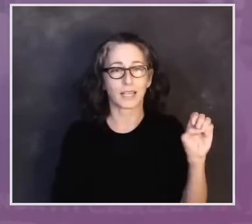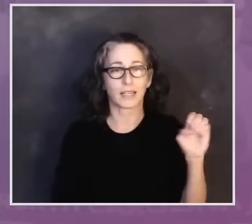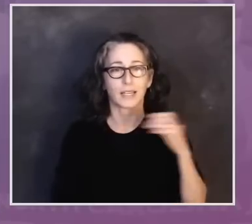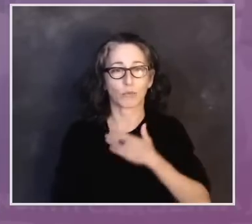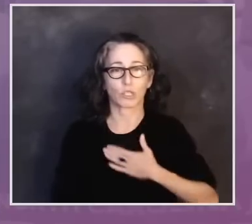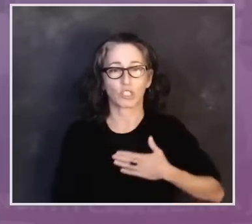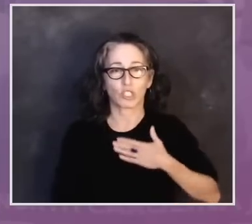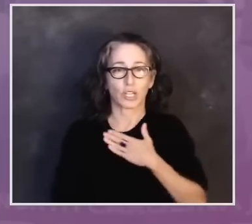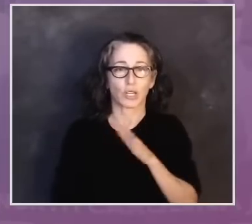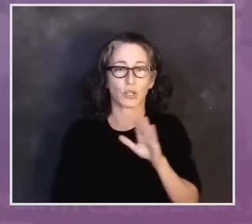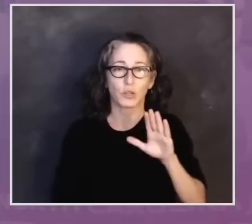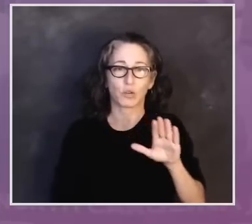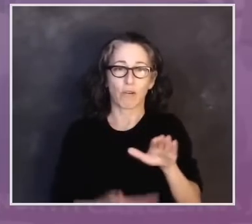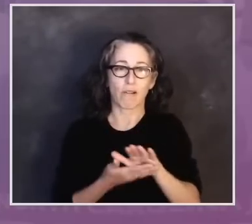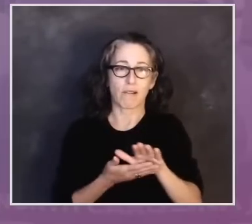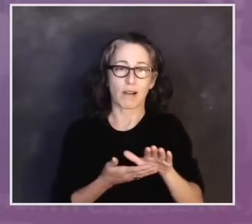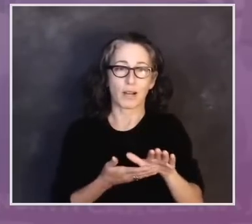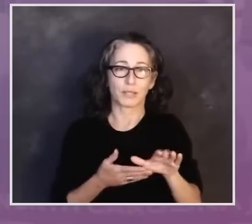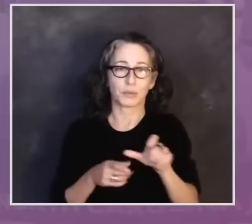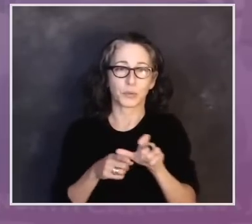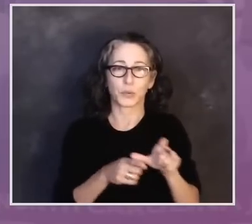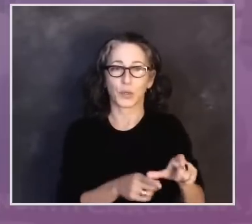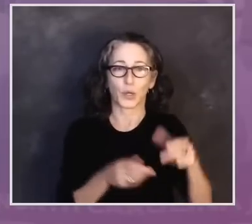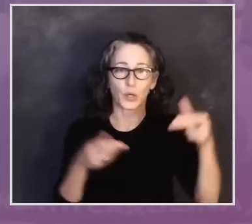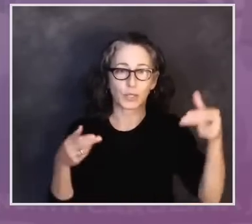THANK YOU, REVEREND LEE.